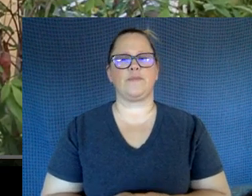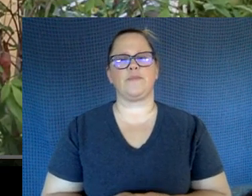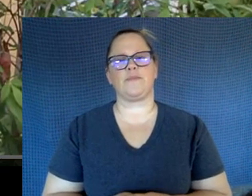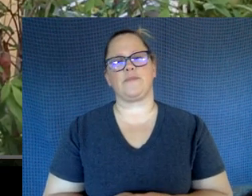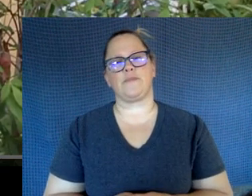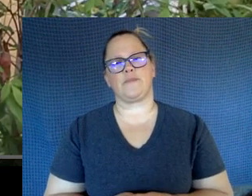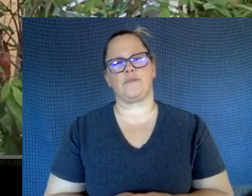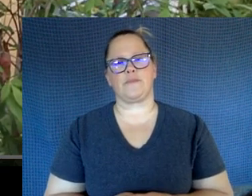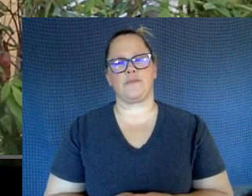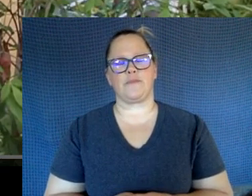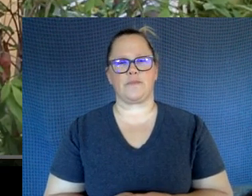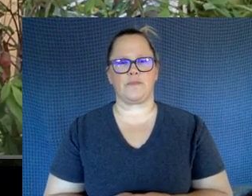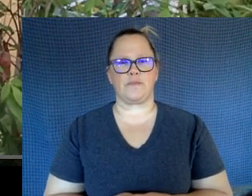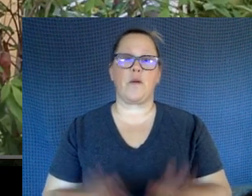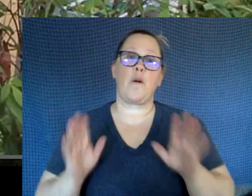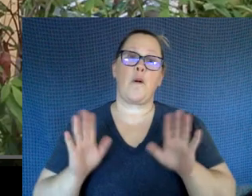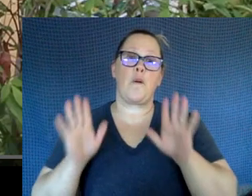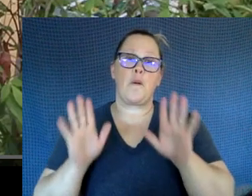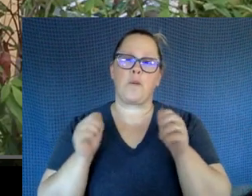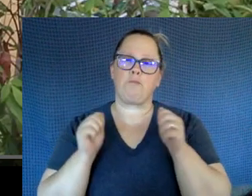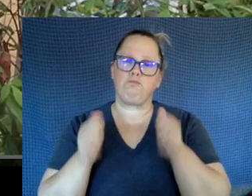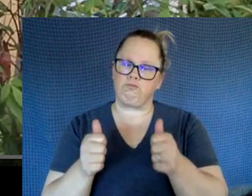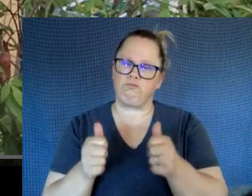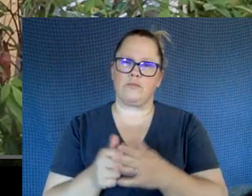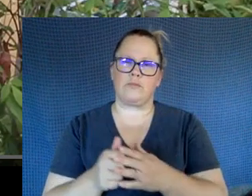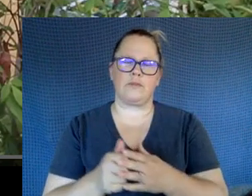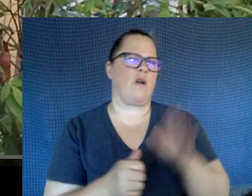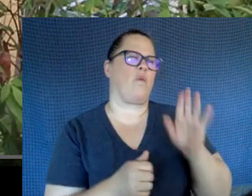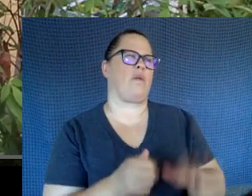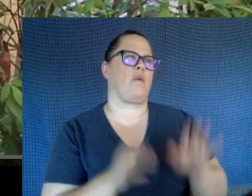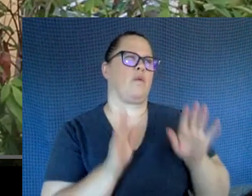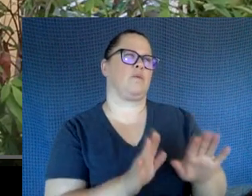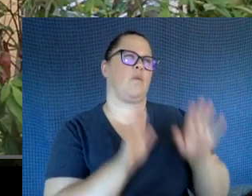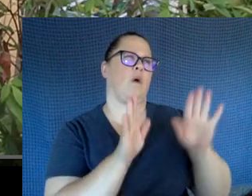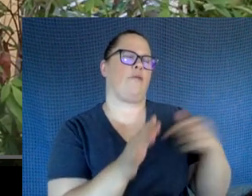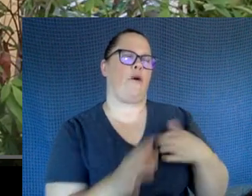All right oh that was lovely. I feel so much calmer